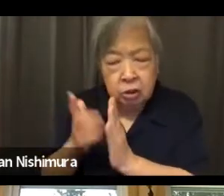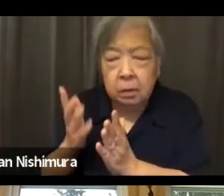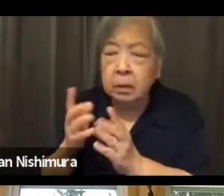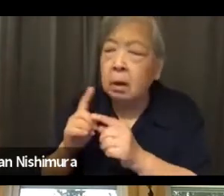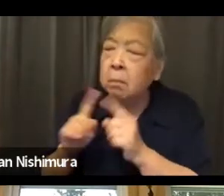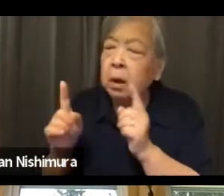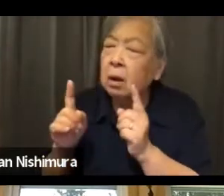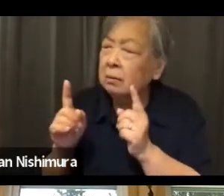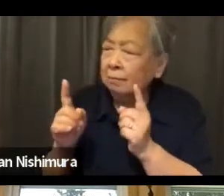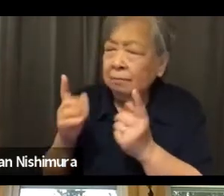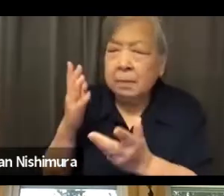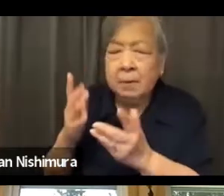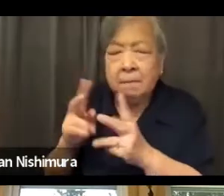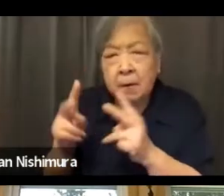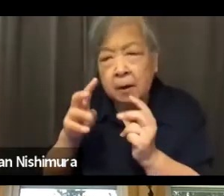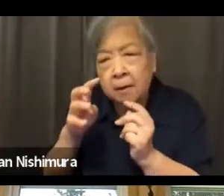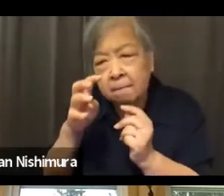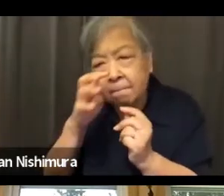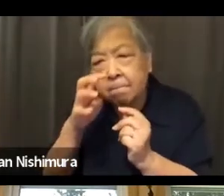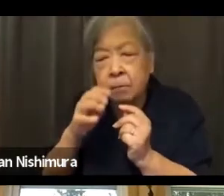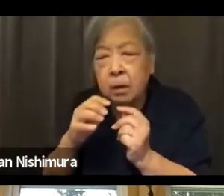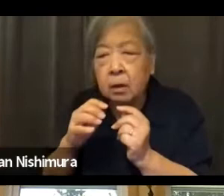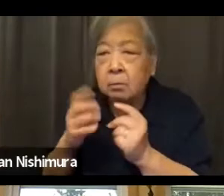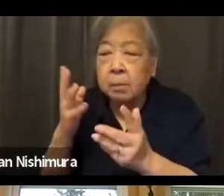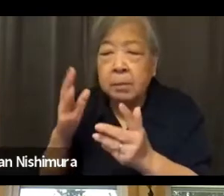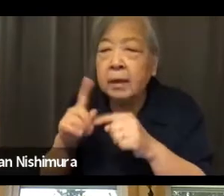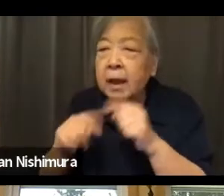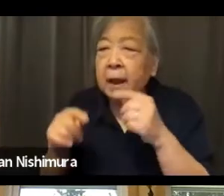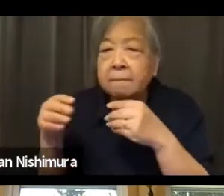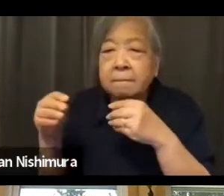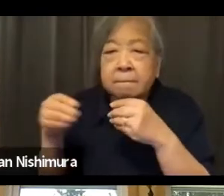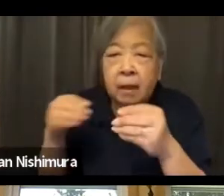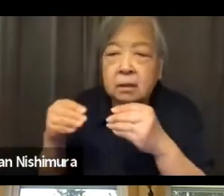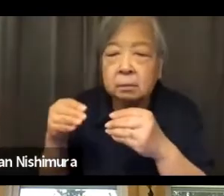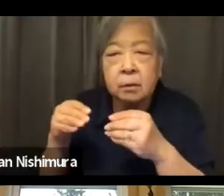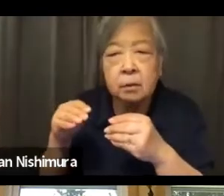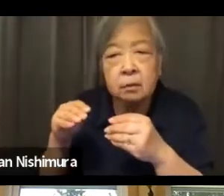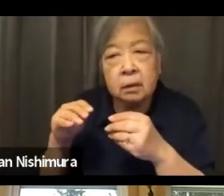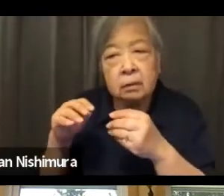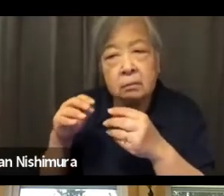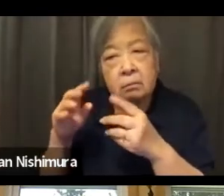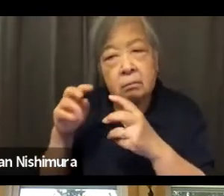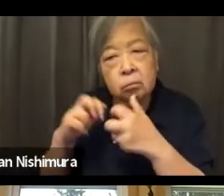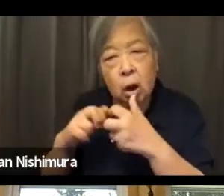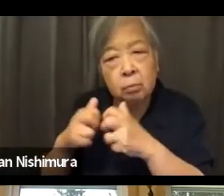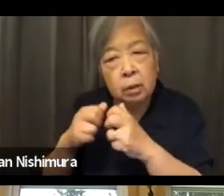can't be flexible and creative in their problem solving because they must follow the legal